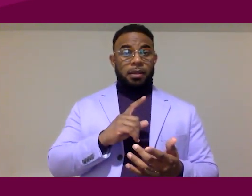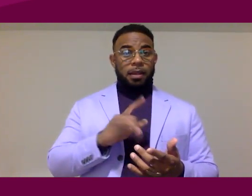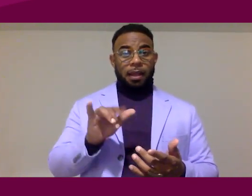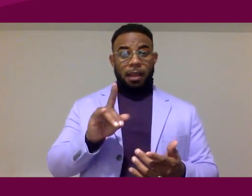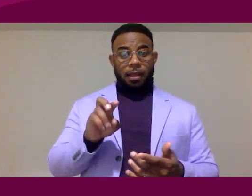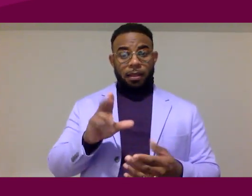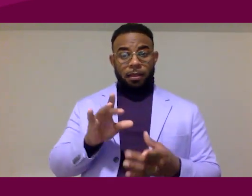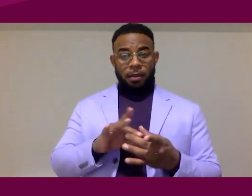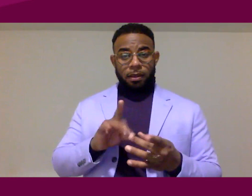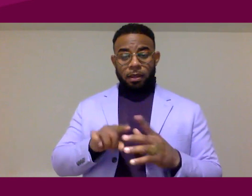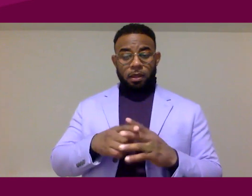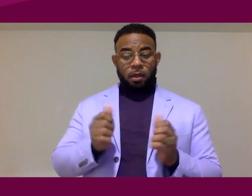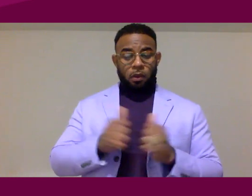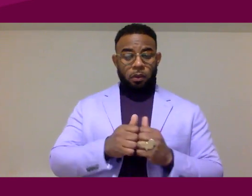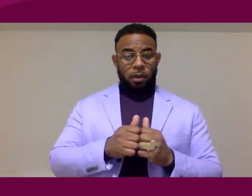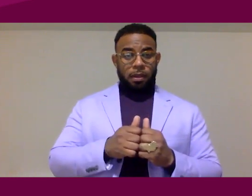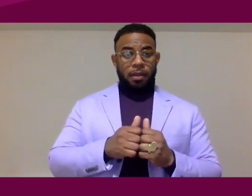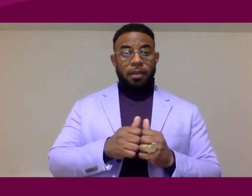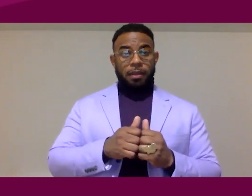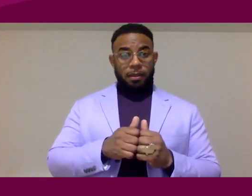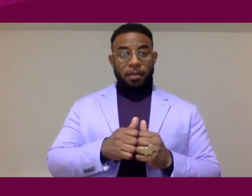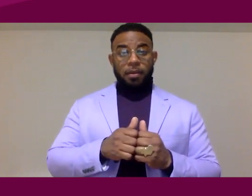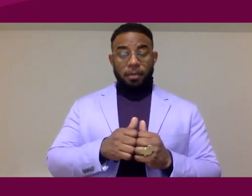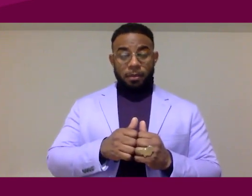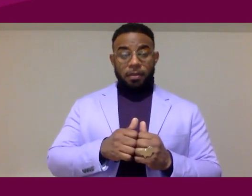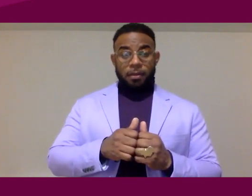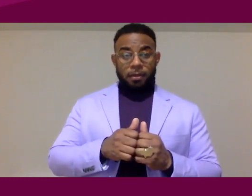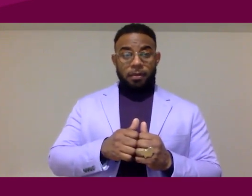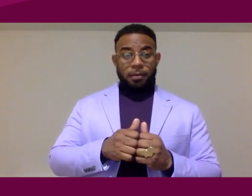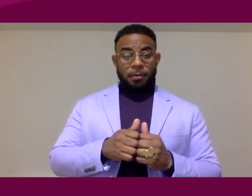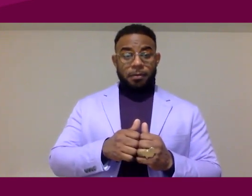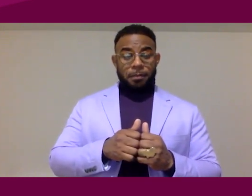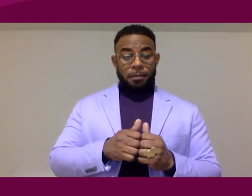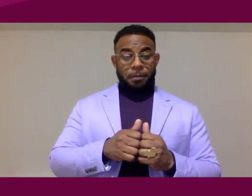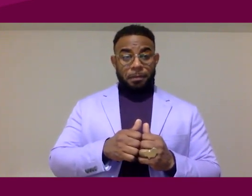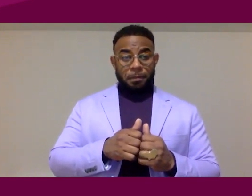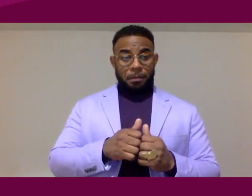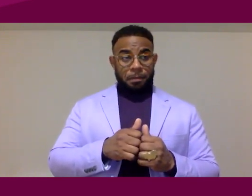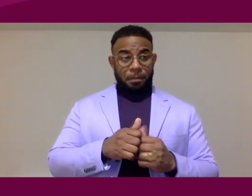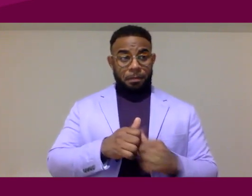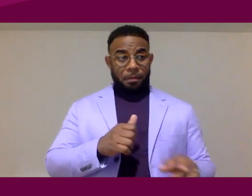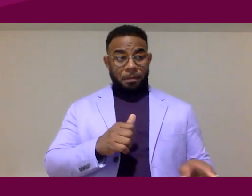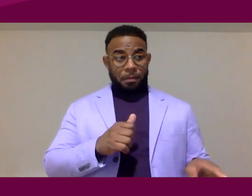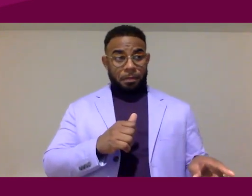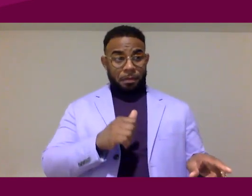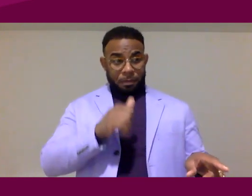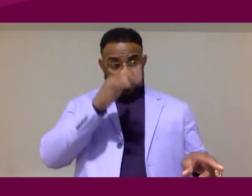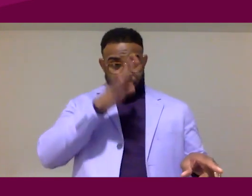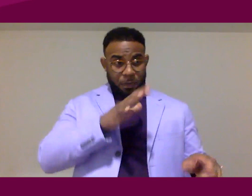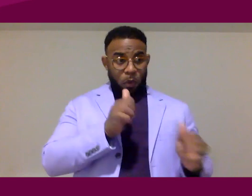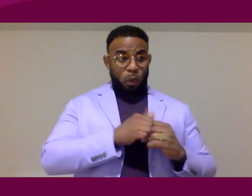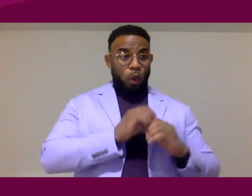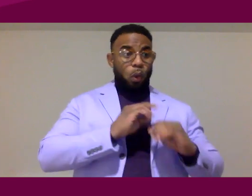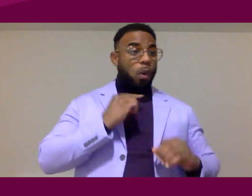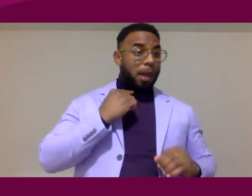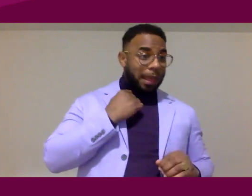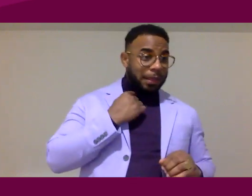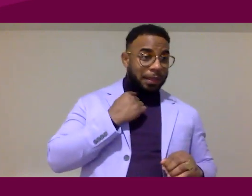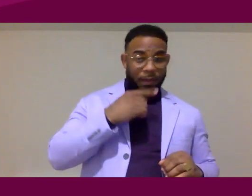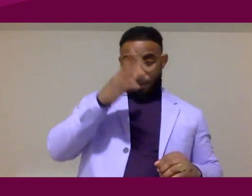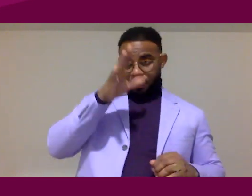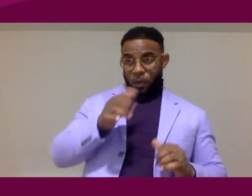said, it starts with males with no accents and goes to males with accents.